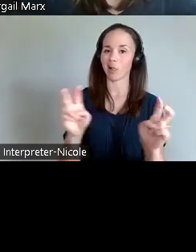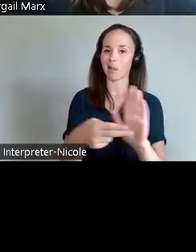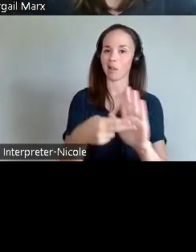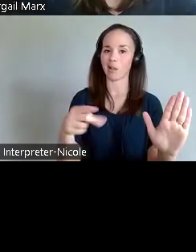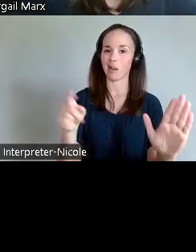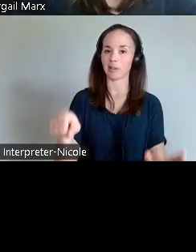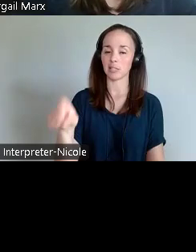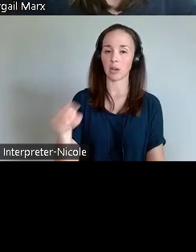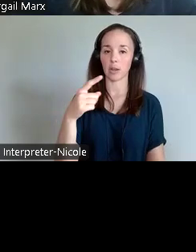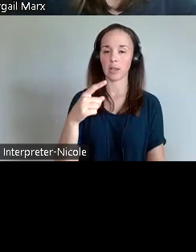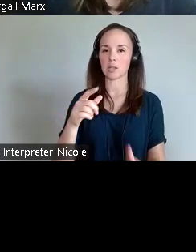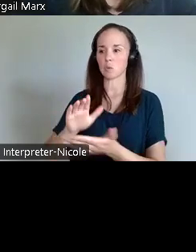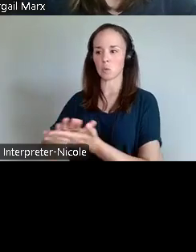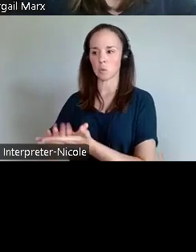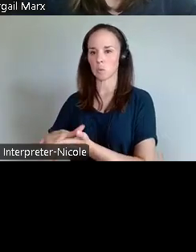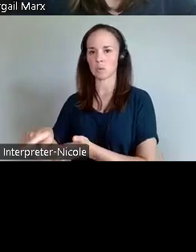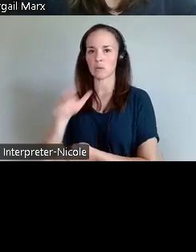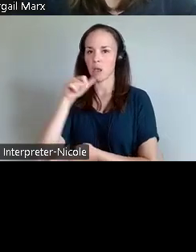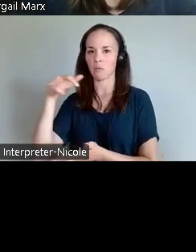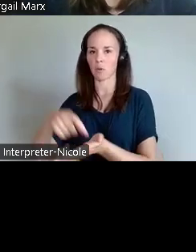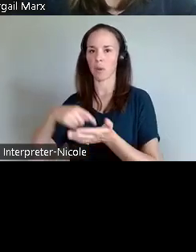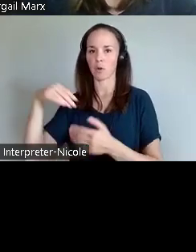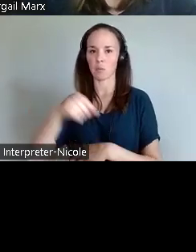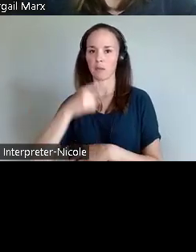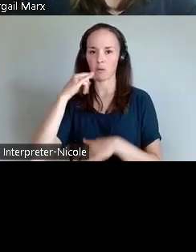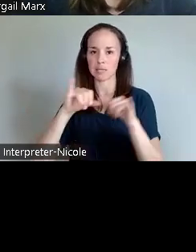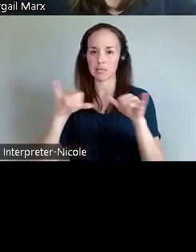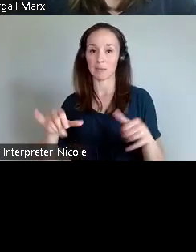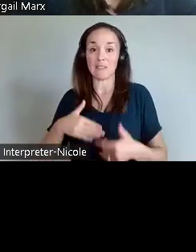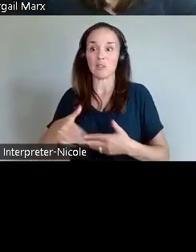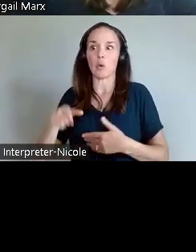required to pay for those systems, even if they're the one that identifies -- the school